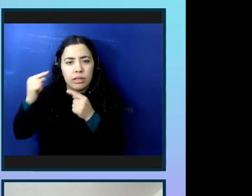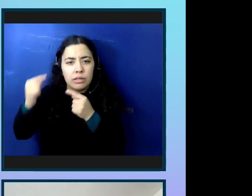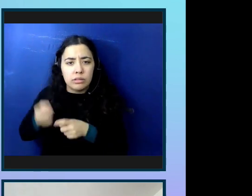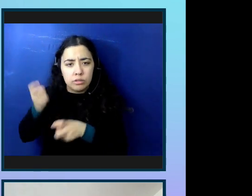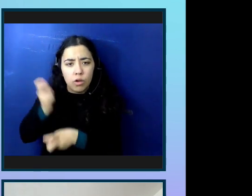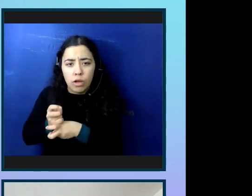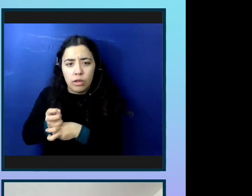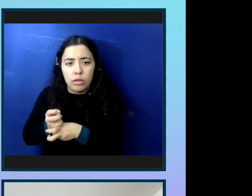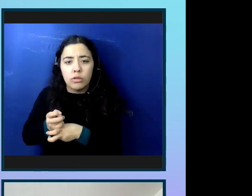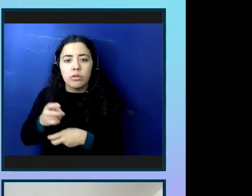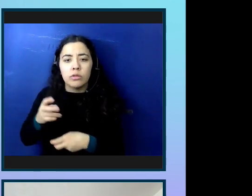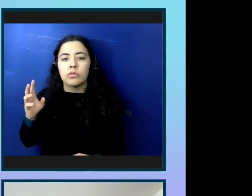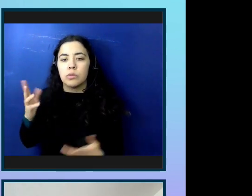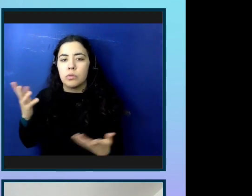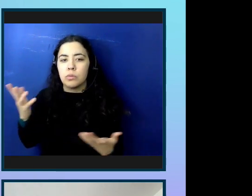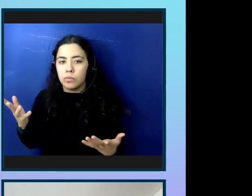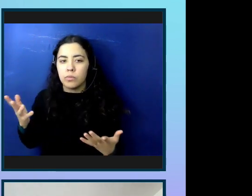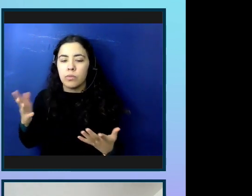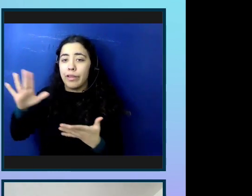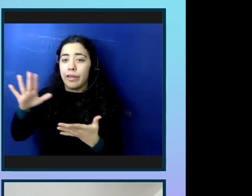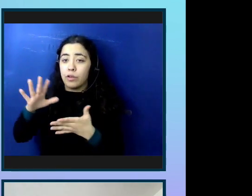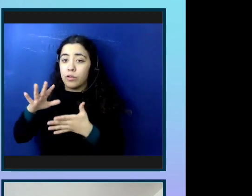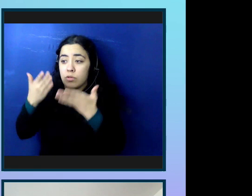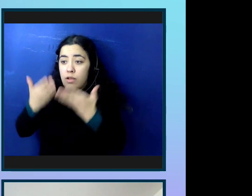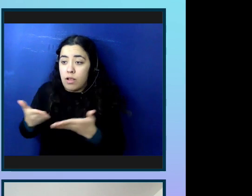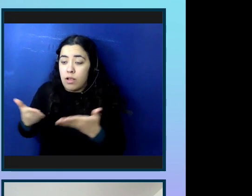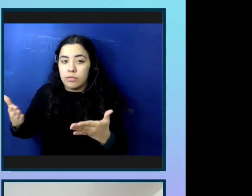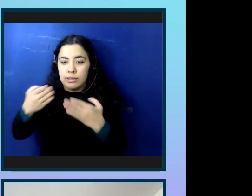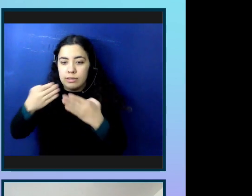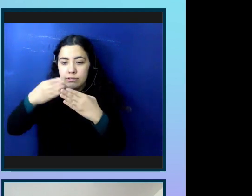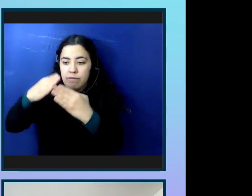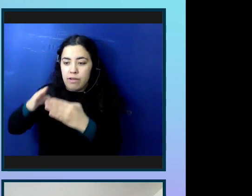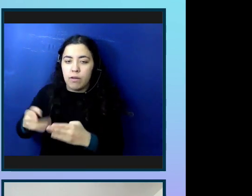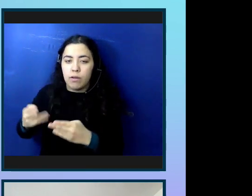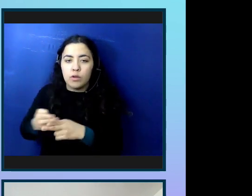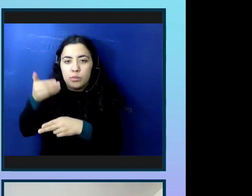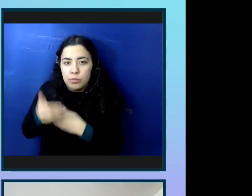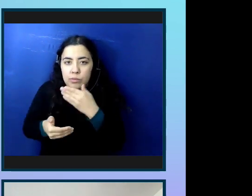So dividing their content and using progressive disclosure is a really helpful way to make a difficult concept,